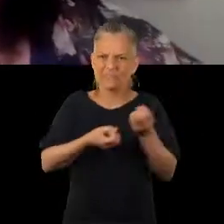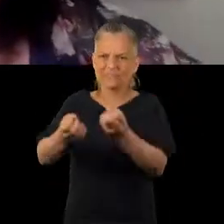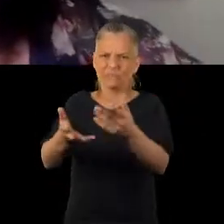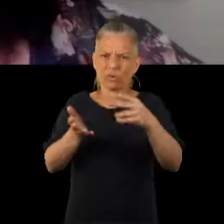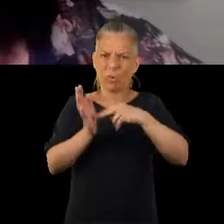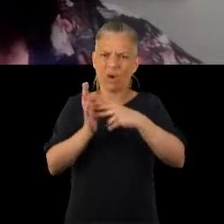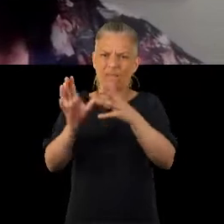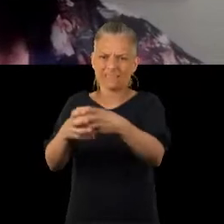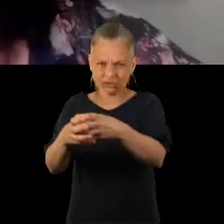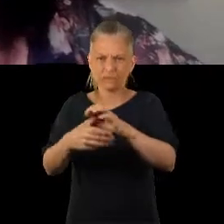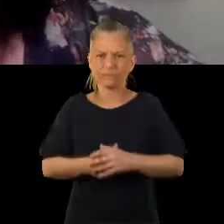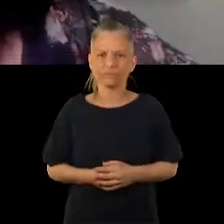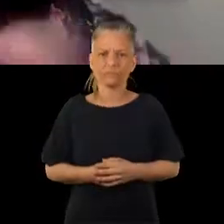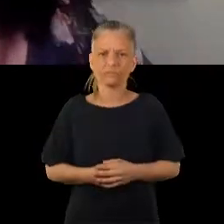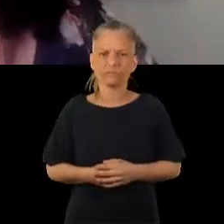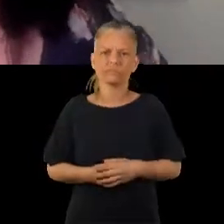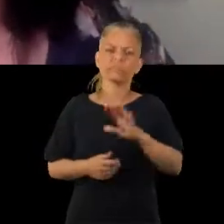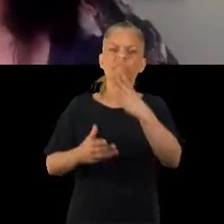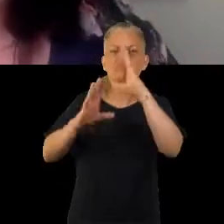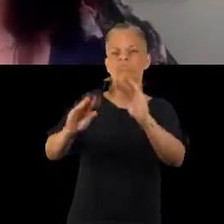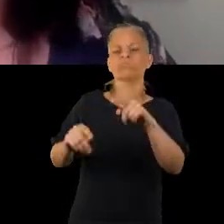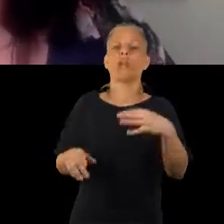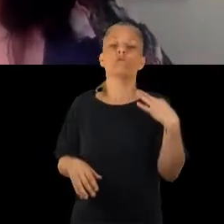let’s say a voluntary organisation was looking to deliver peer roles,